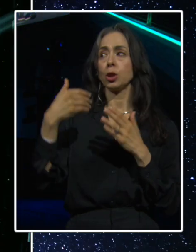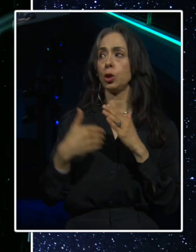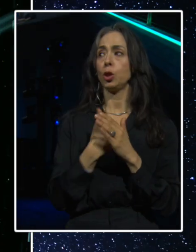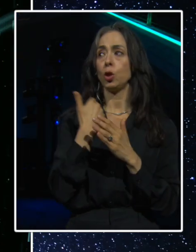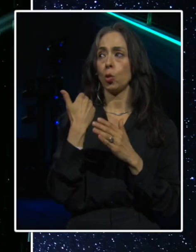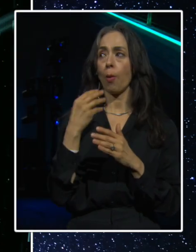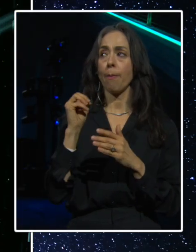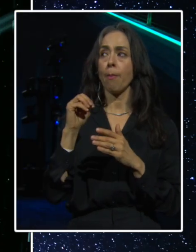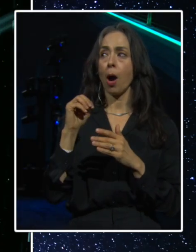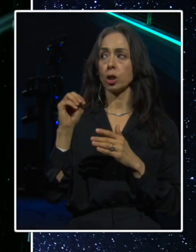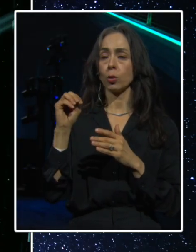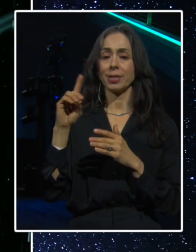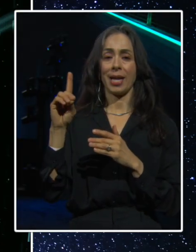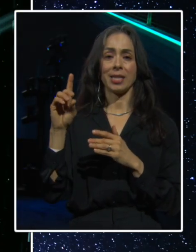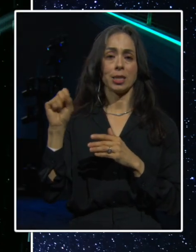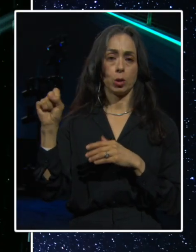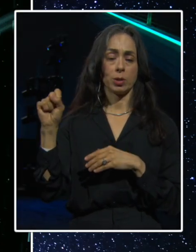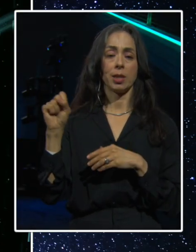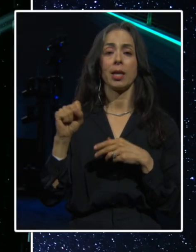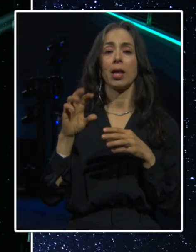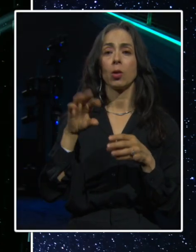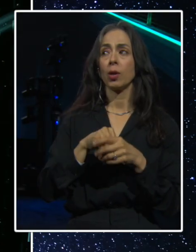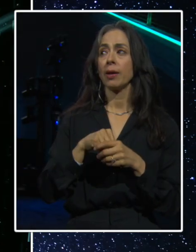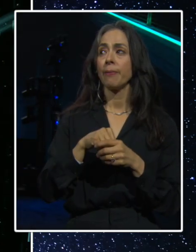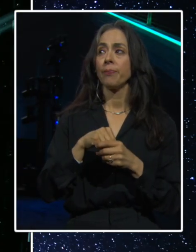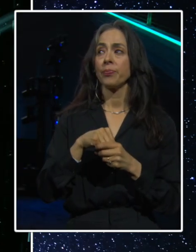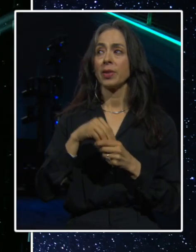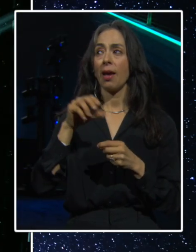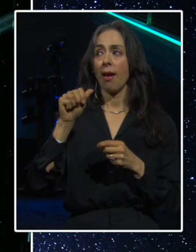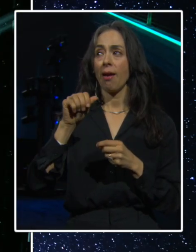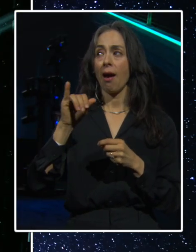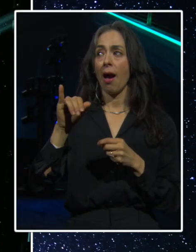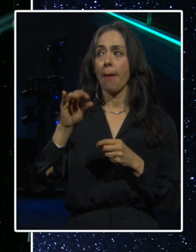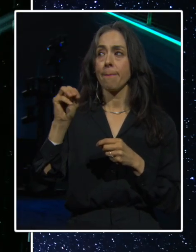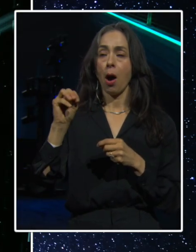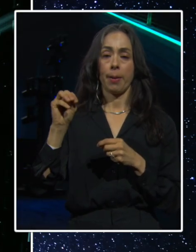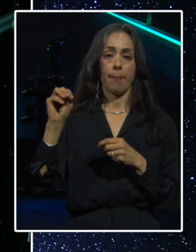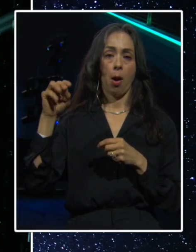With HPE's new modular data center solutions, including the AI Mod Pod,